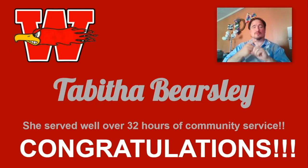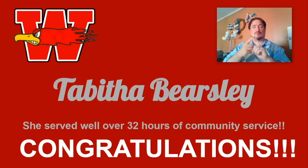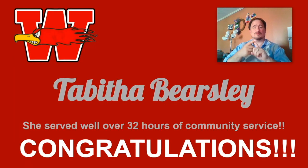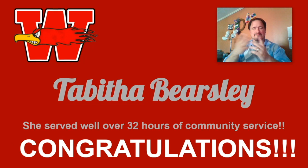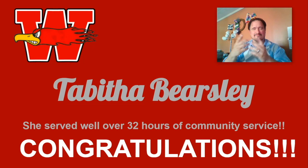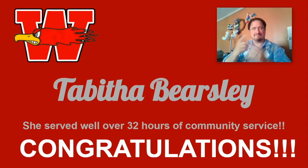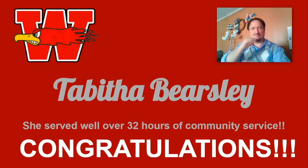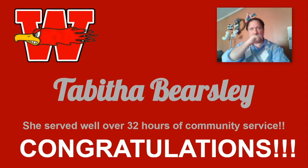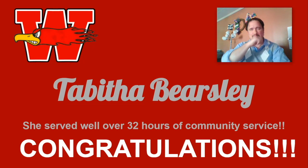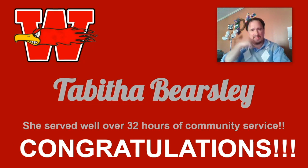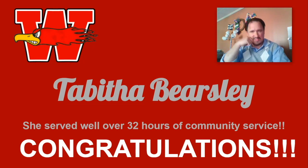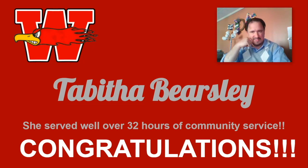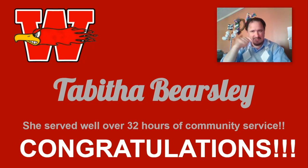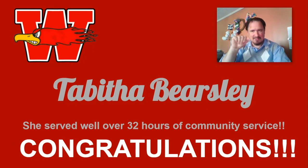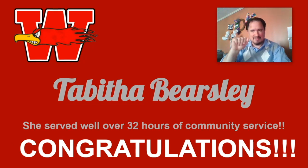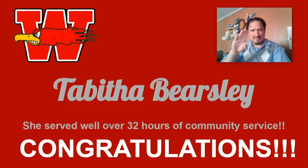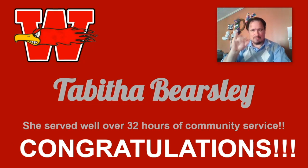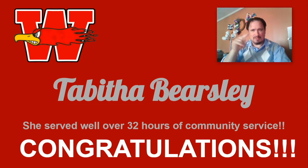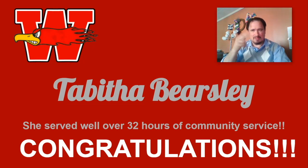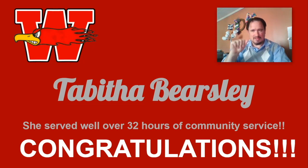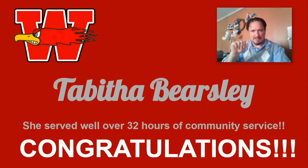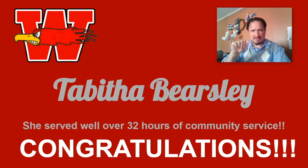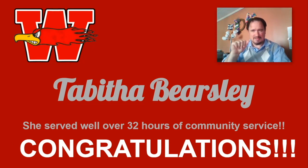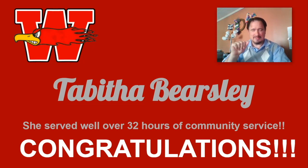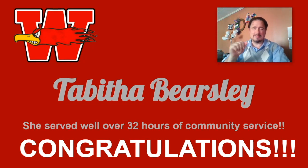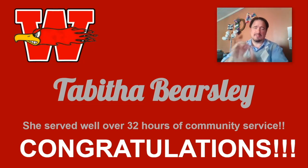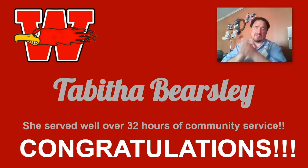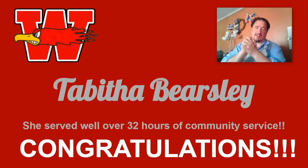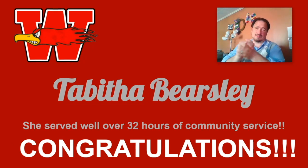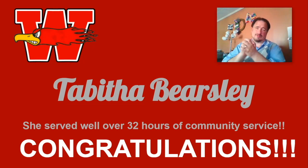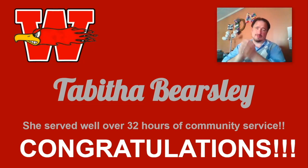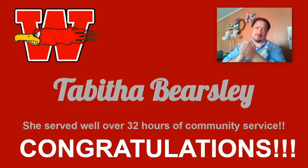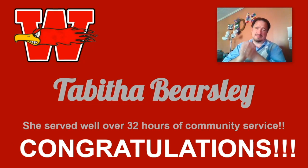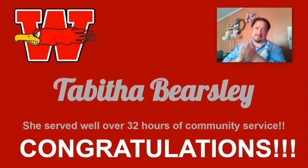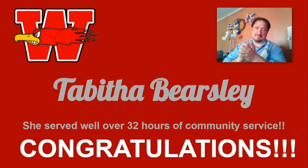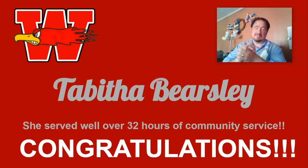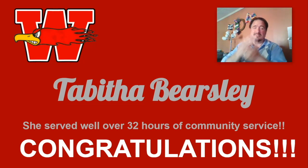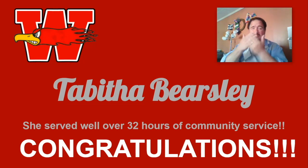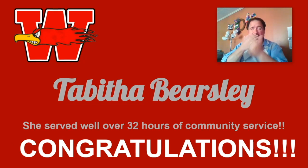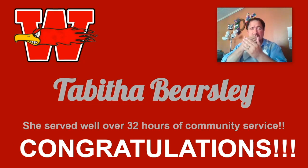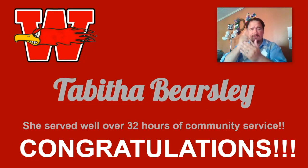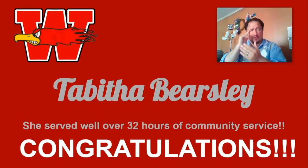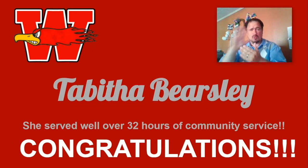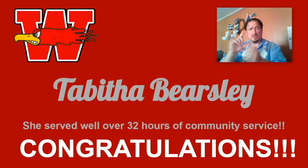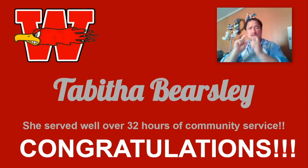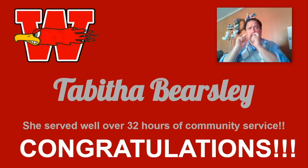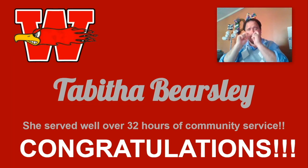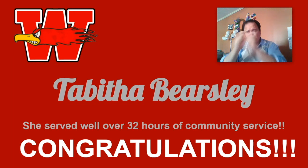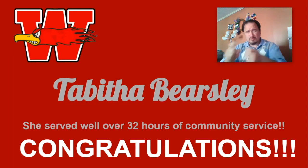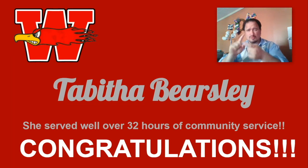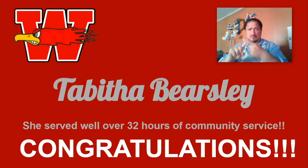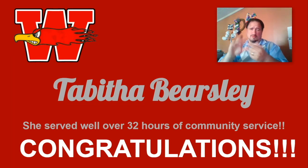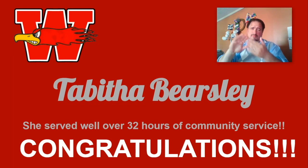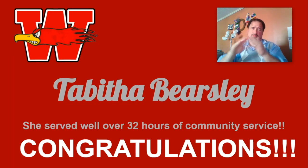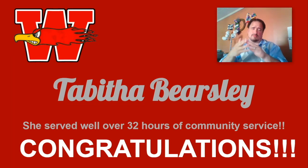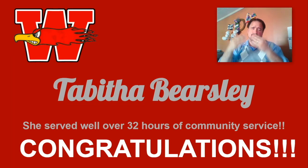The first student is Tabitha. Congratulations. Thank you for giving so much to your community.